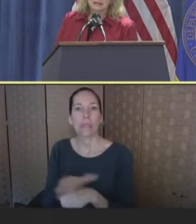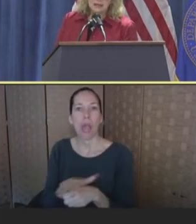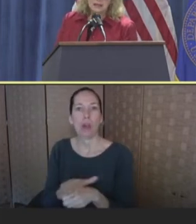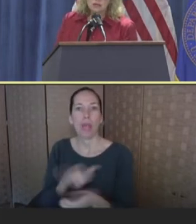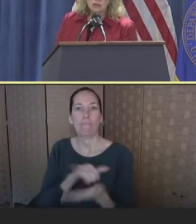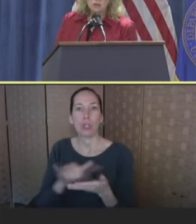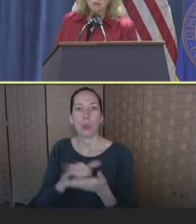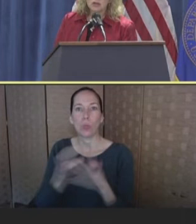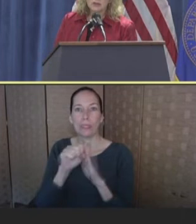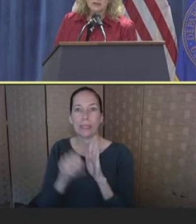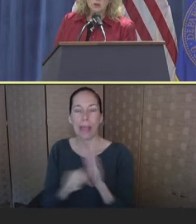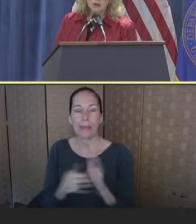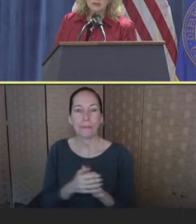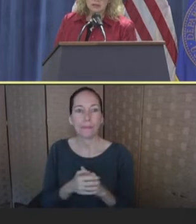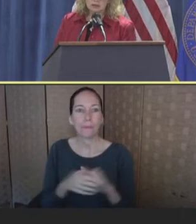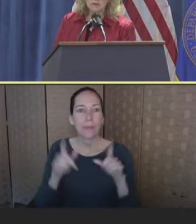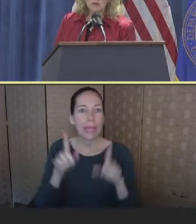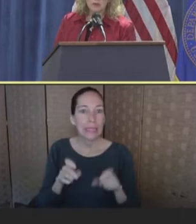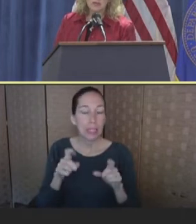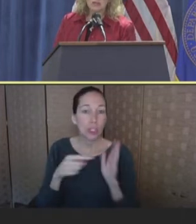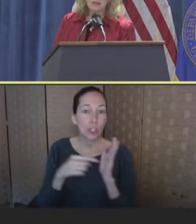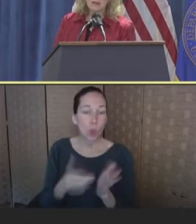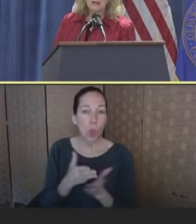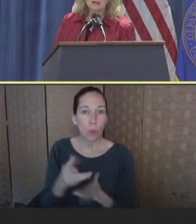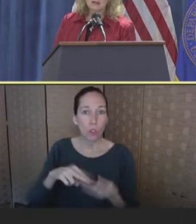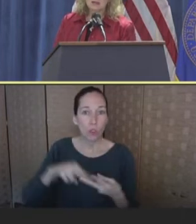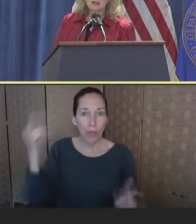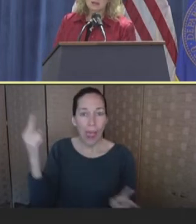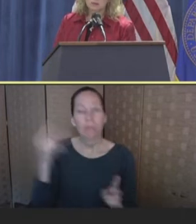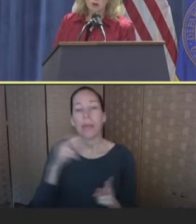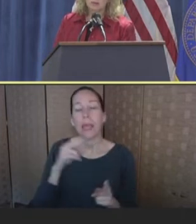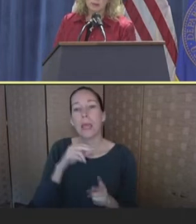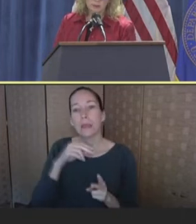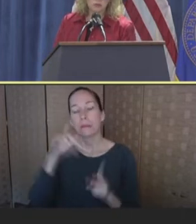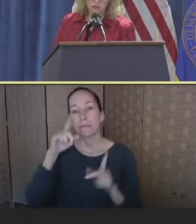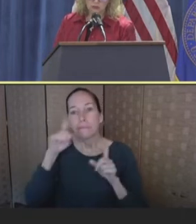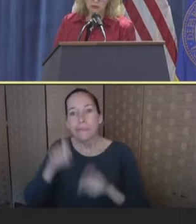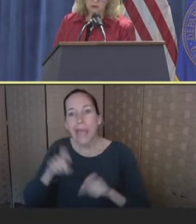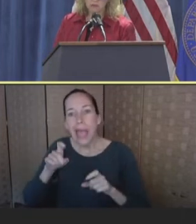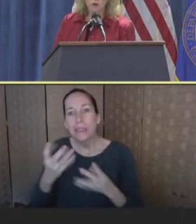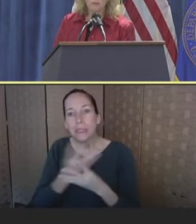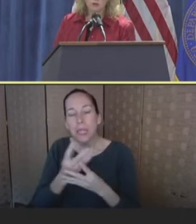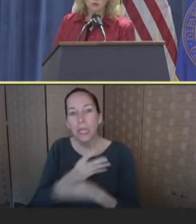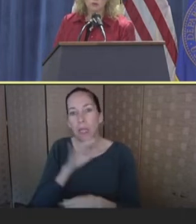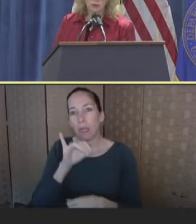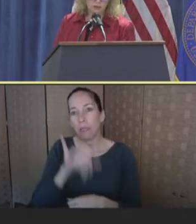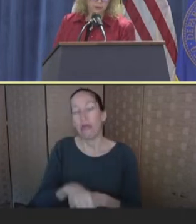Testing has shown through genomic sequencing and evaluation that this has probably been circulating for up to a year.